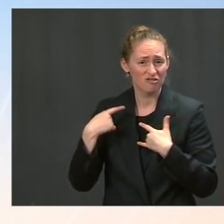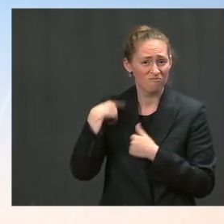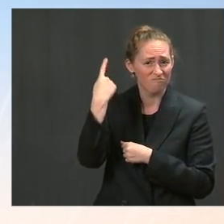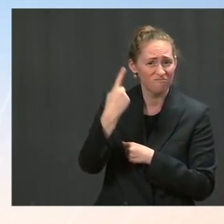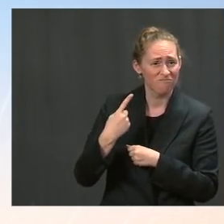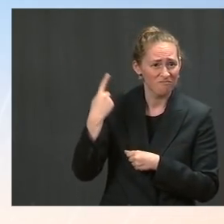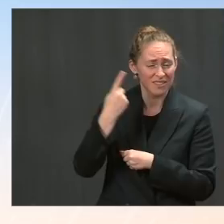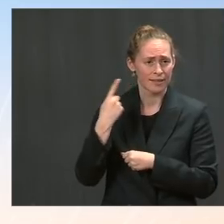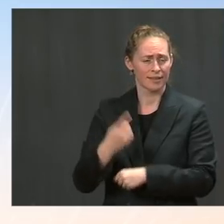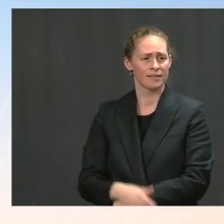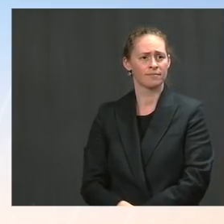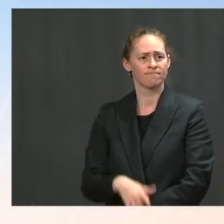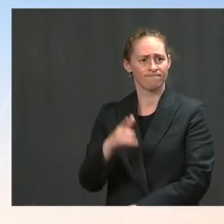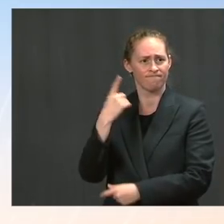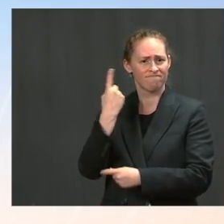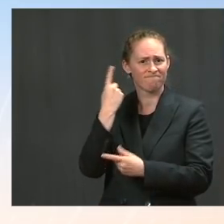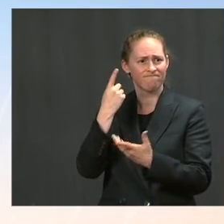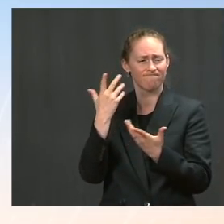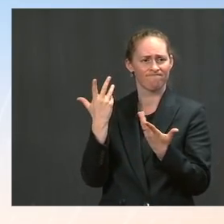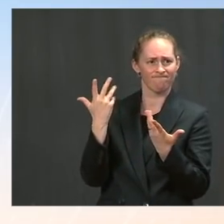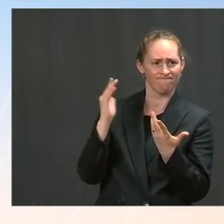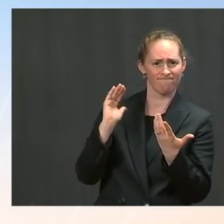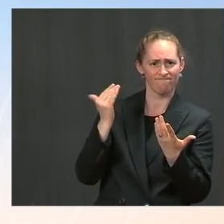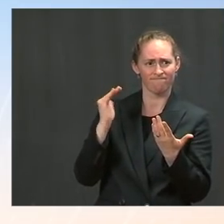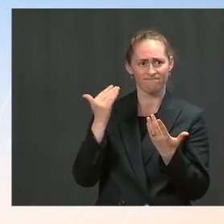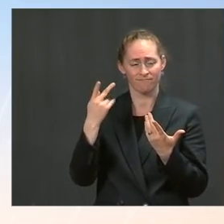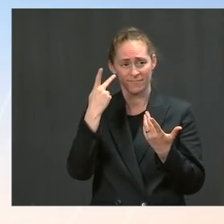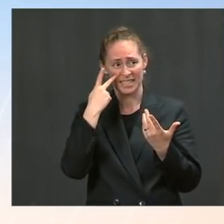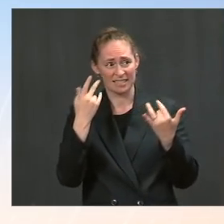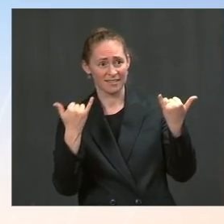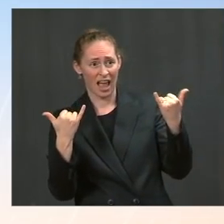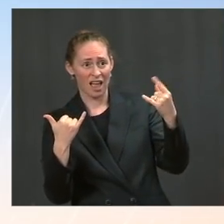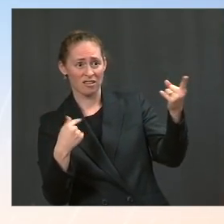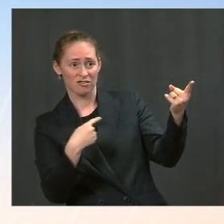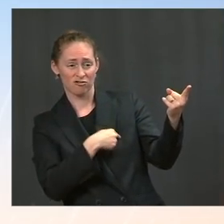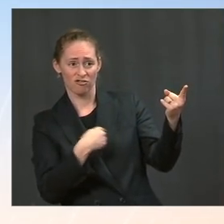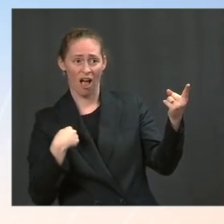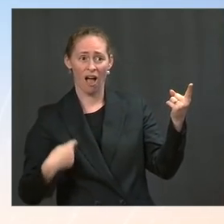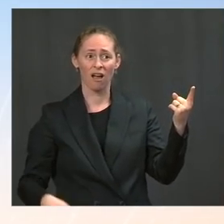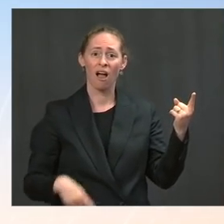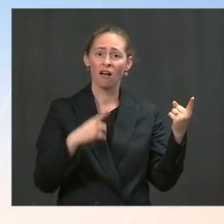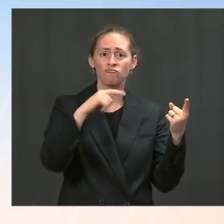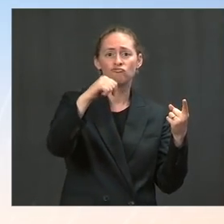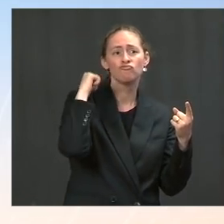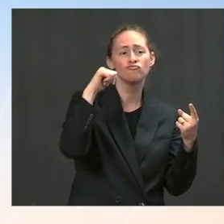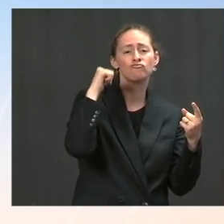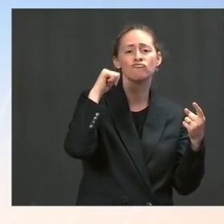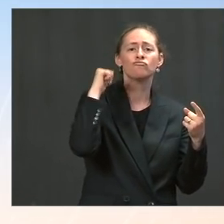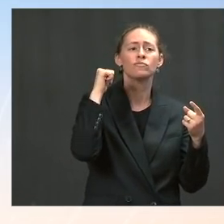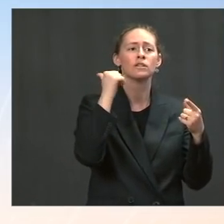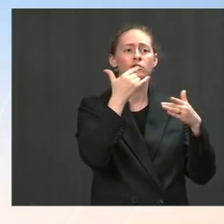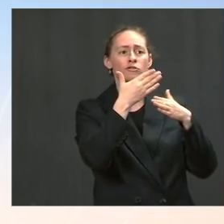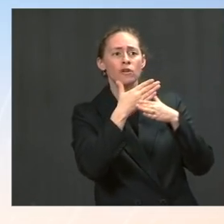maybe COVID-19 got into China through frozen food? Ms. Psaki: We are certainly remain- -- continue to be concerned, Peter,